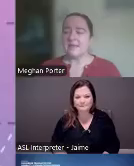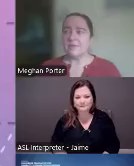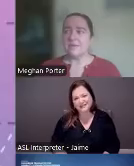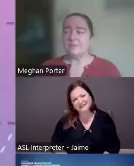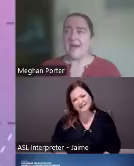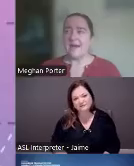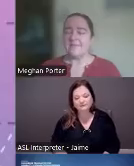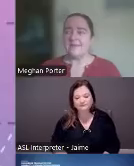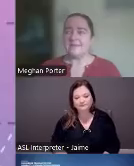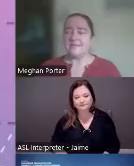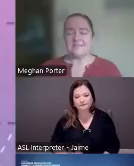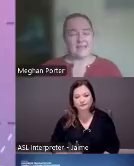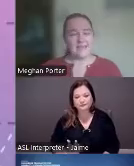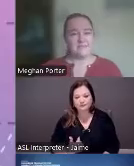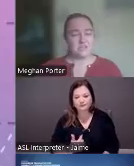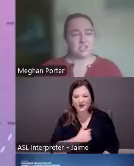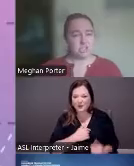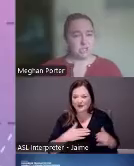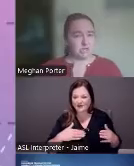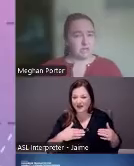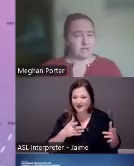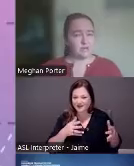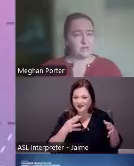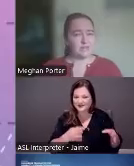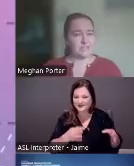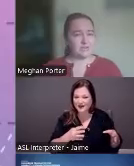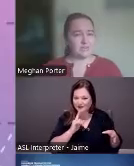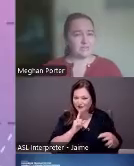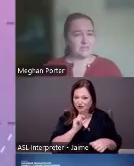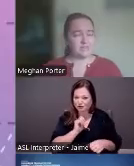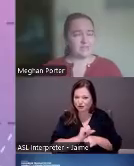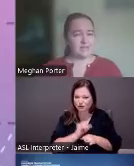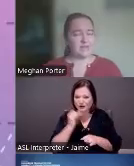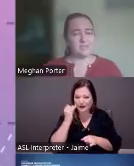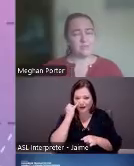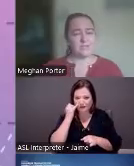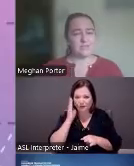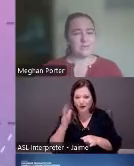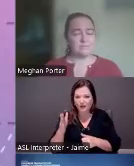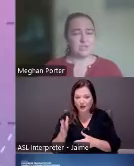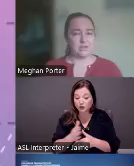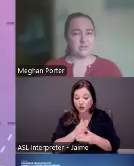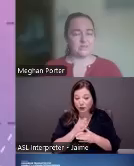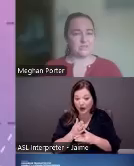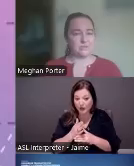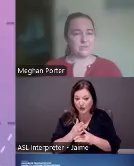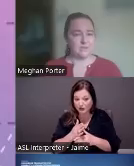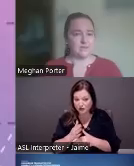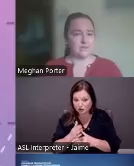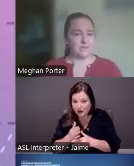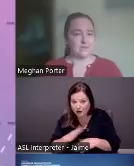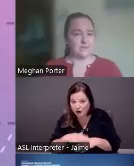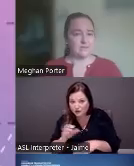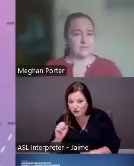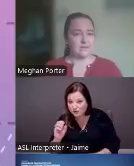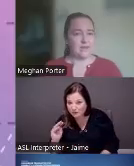We haven't decided for sure if we're going to share those on-- I assume the question is about sharing those on social media.